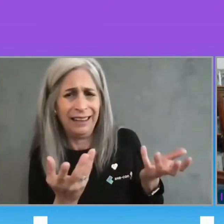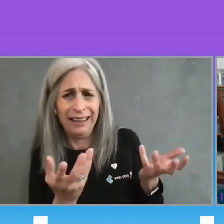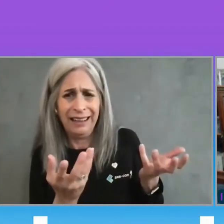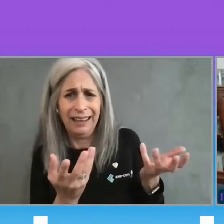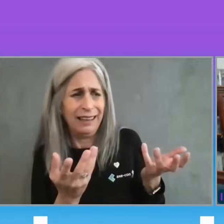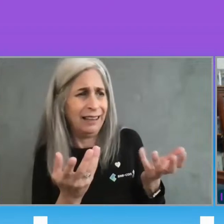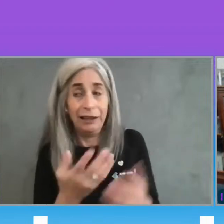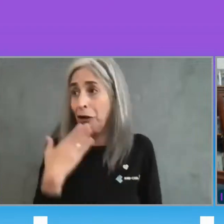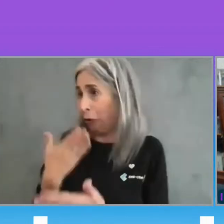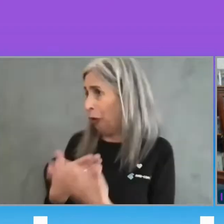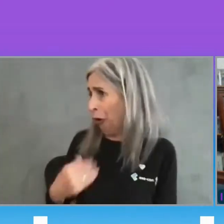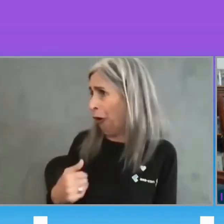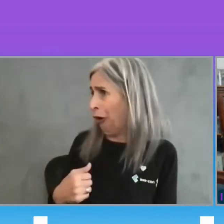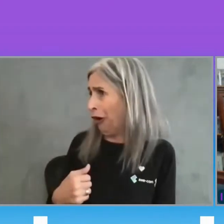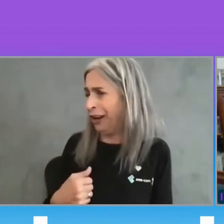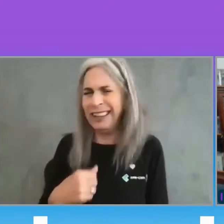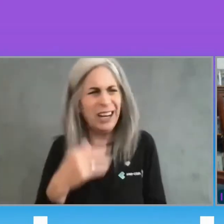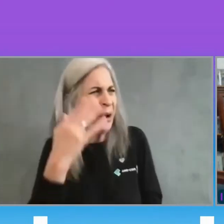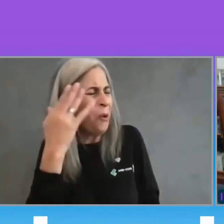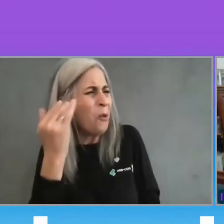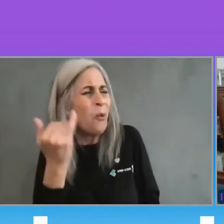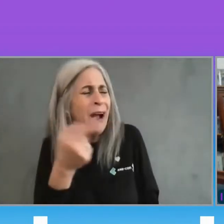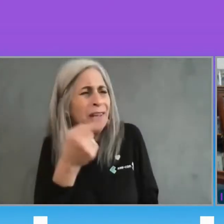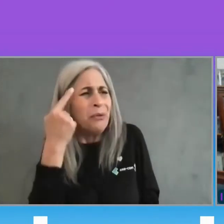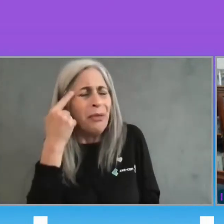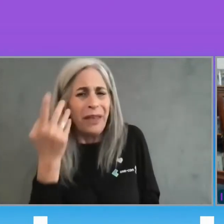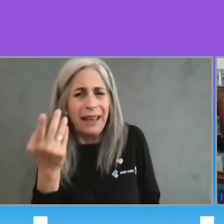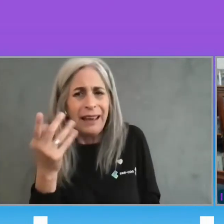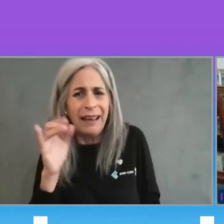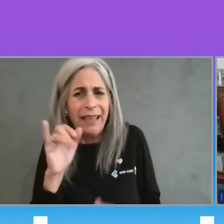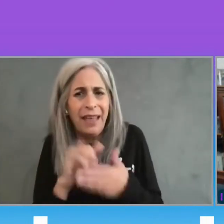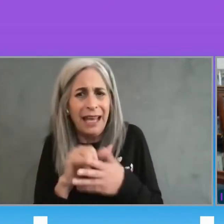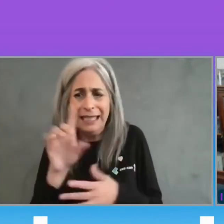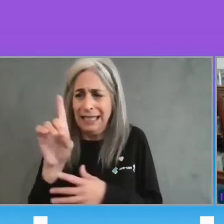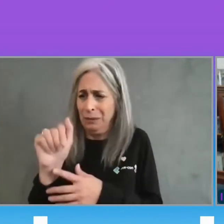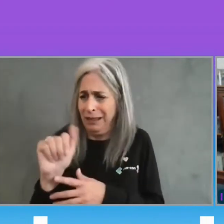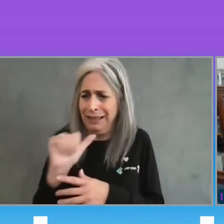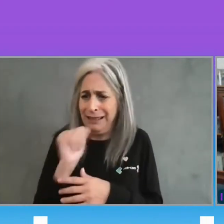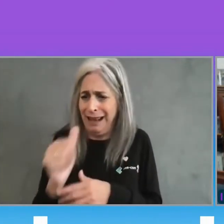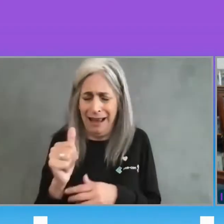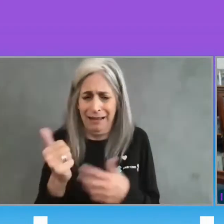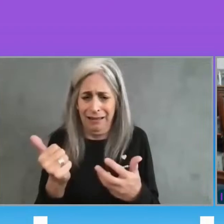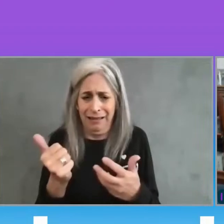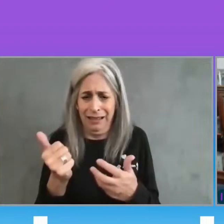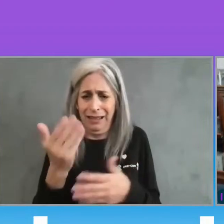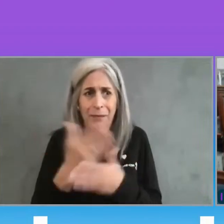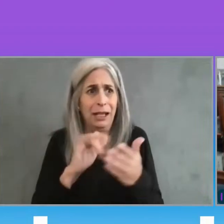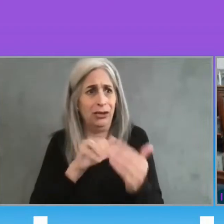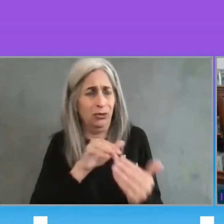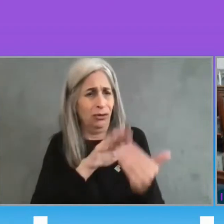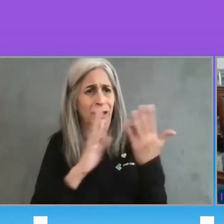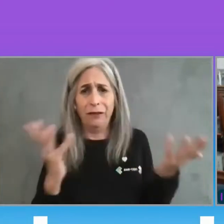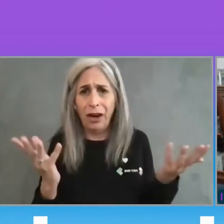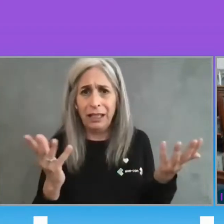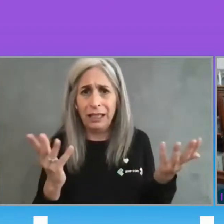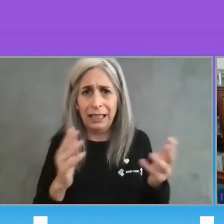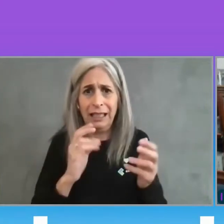what are you doing? Why? Why? Why do you think that, you know, disability is not an issue that